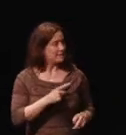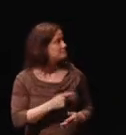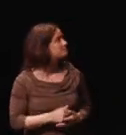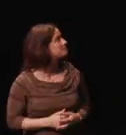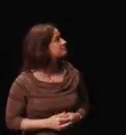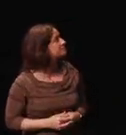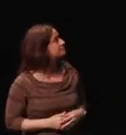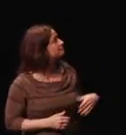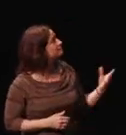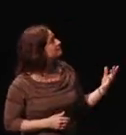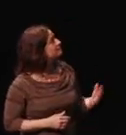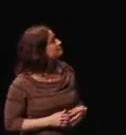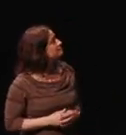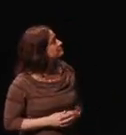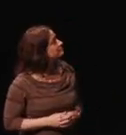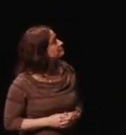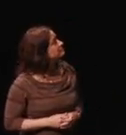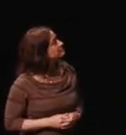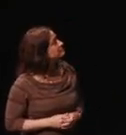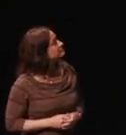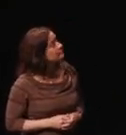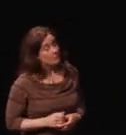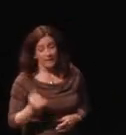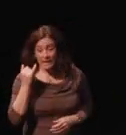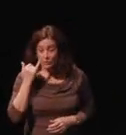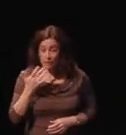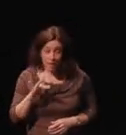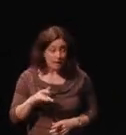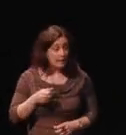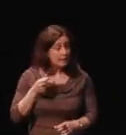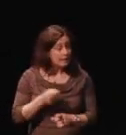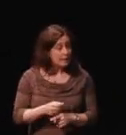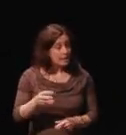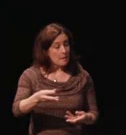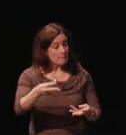proper price down, open the drawer and you take it away.